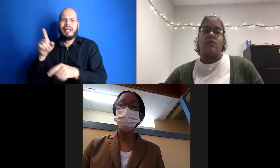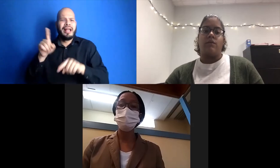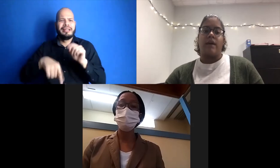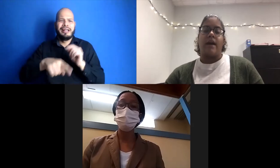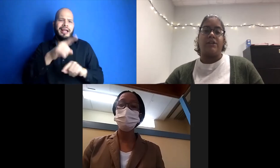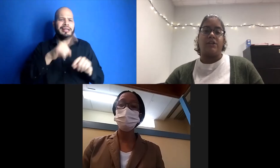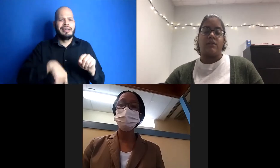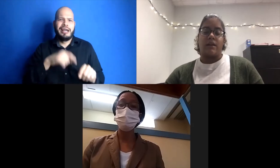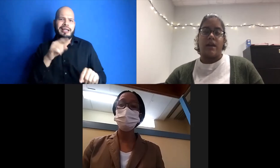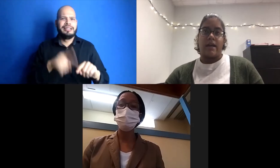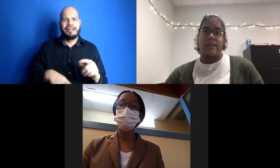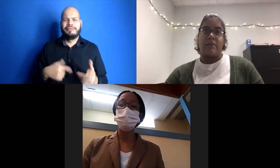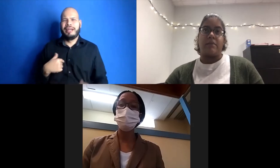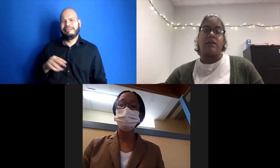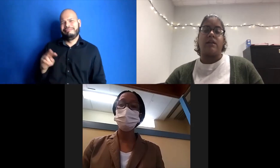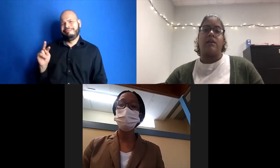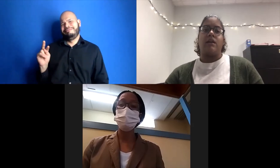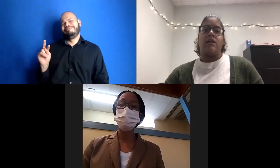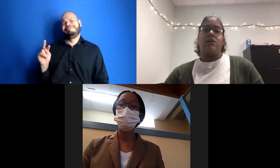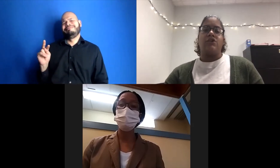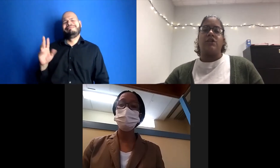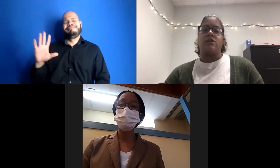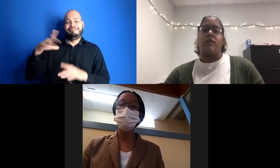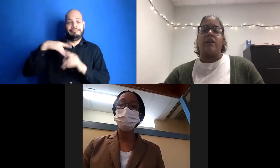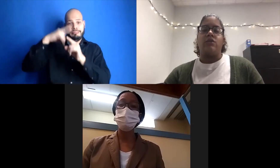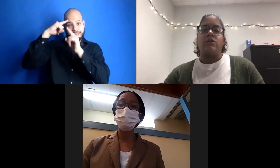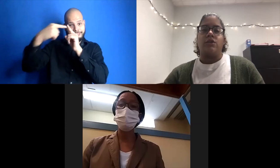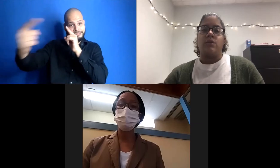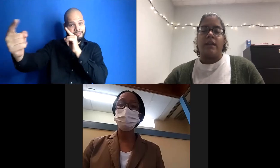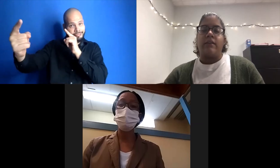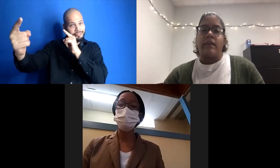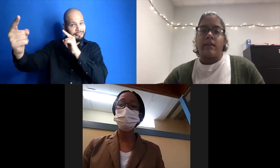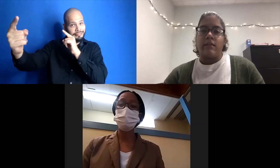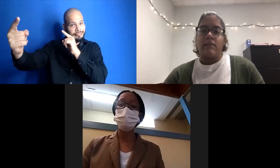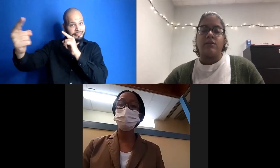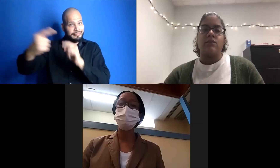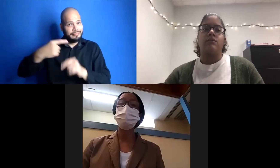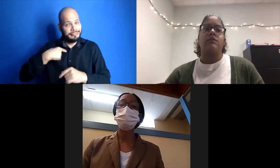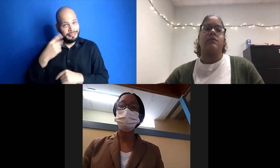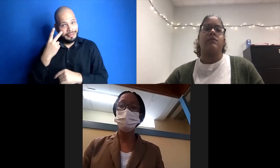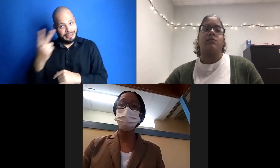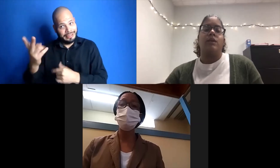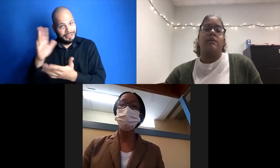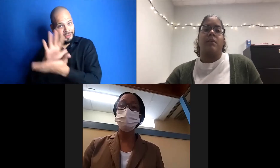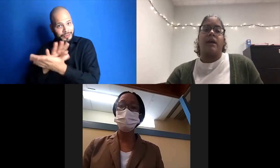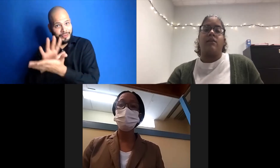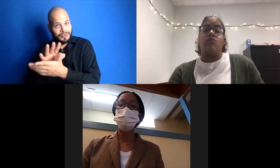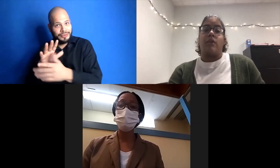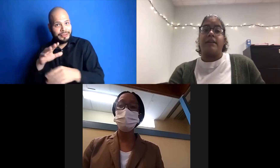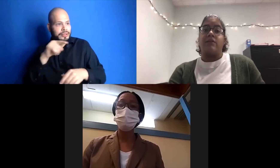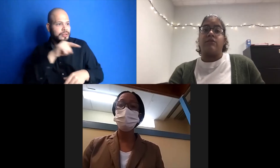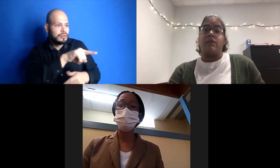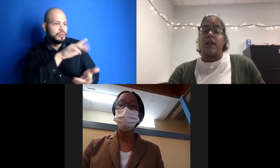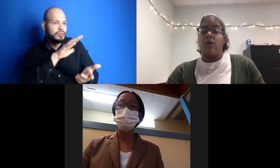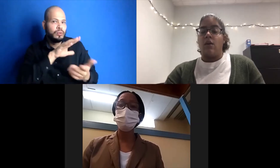that like academically just know that you can do anything don't we might write differently